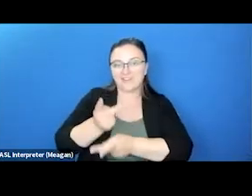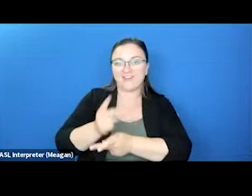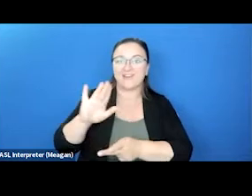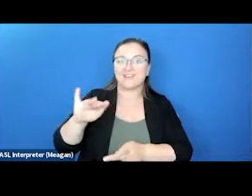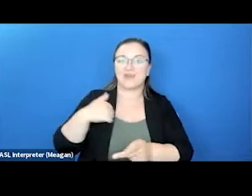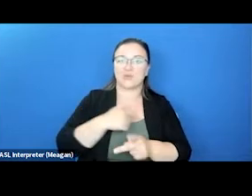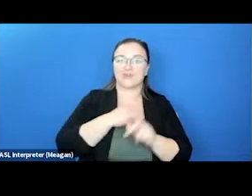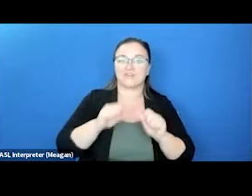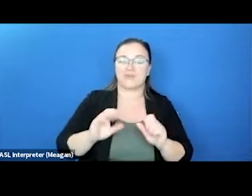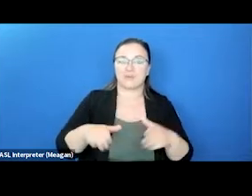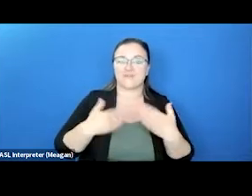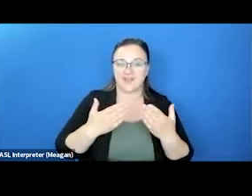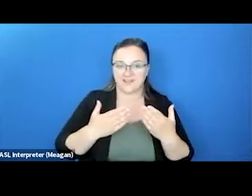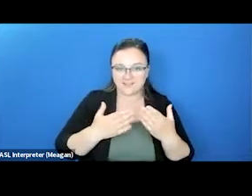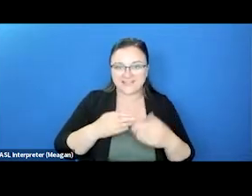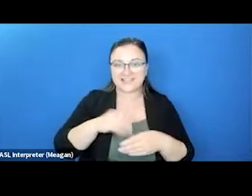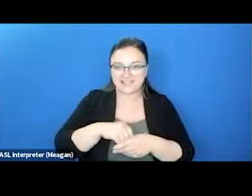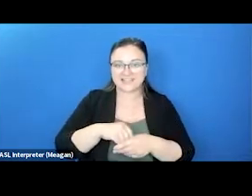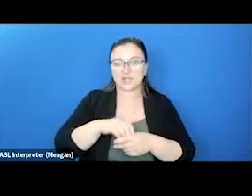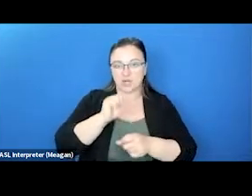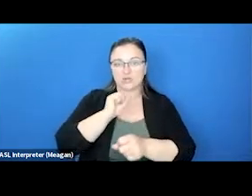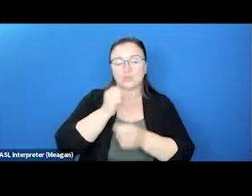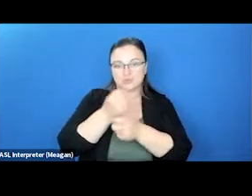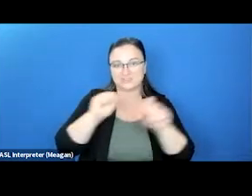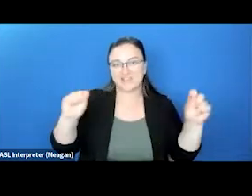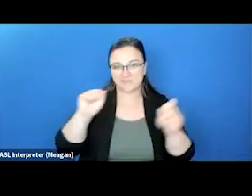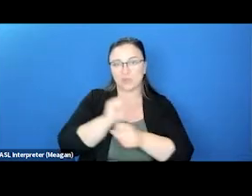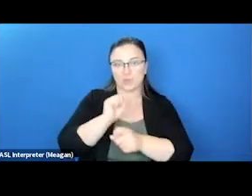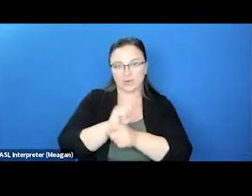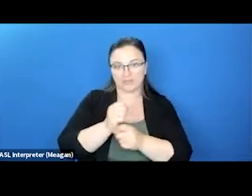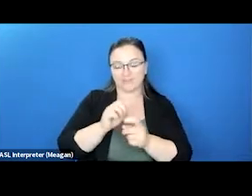and work in an environment of safety. So the wonderful part,